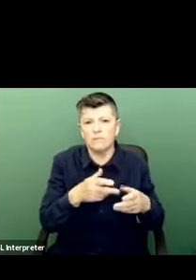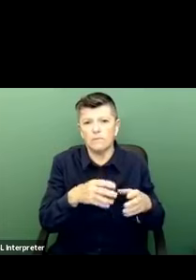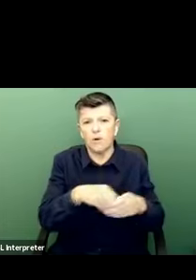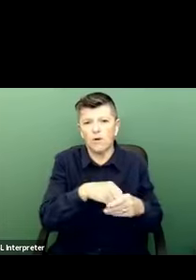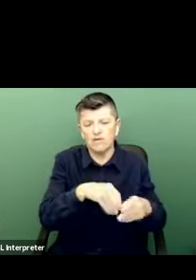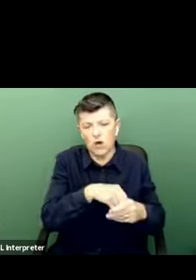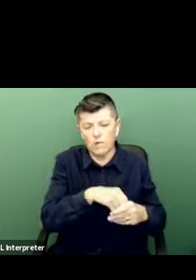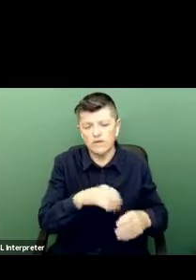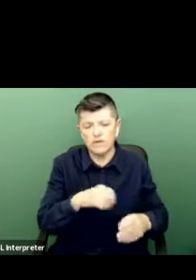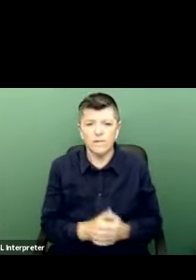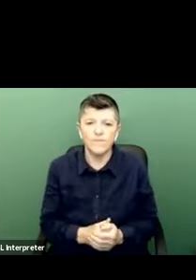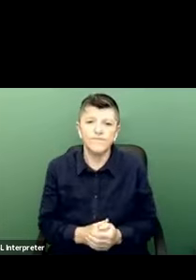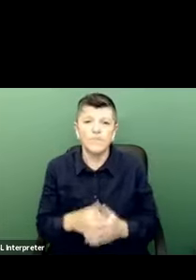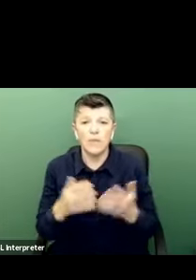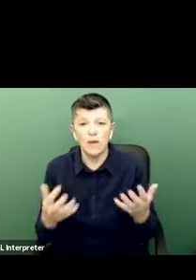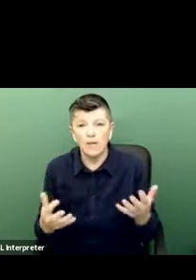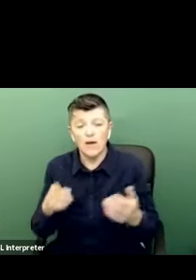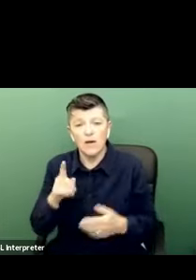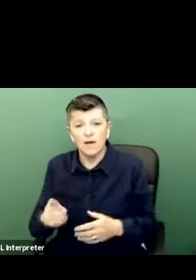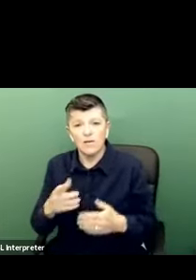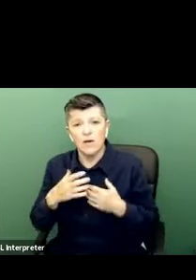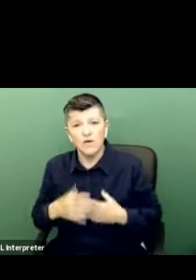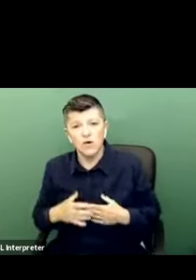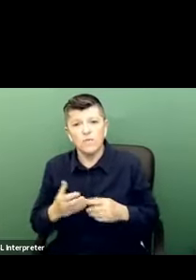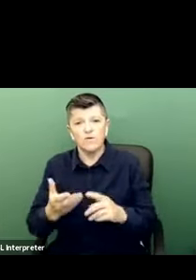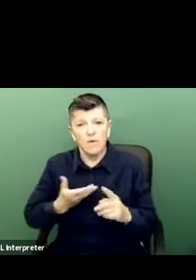rhetorical nonsense, nonsense on stilts,